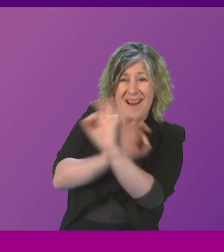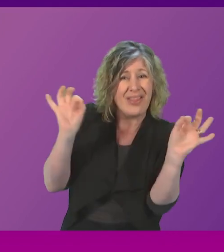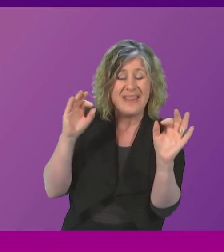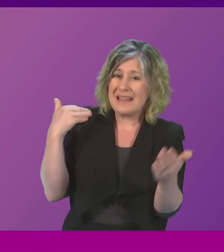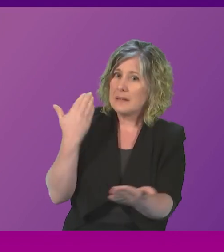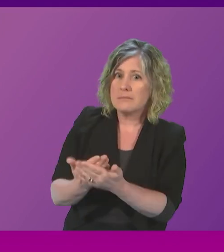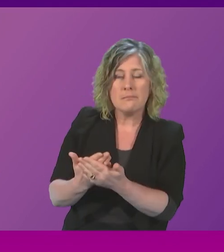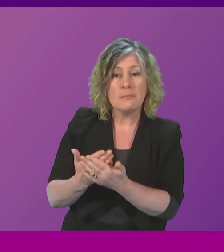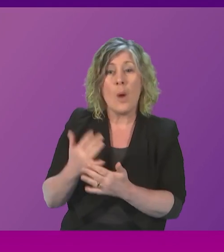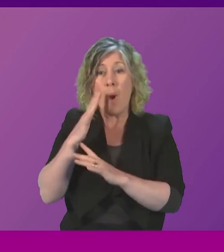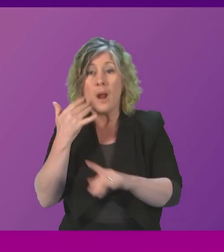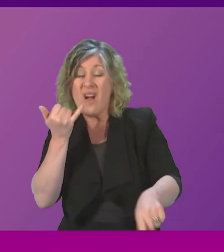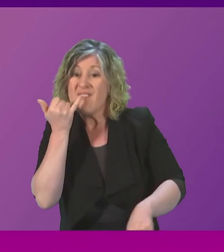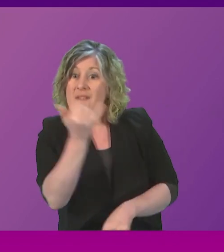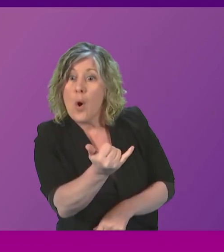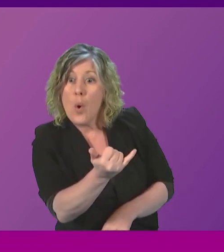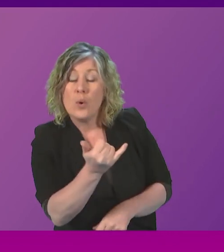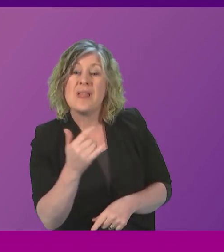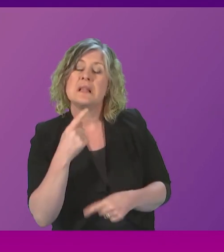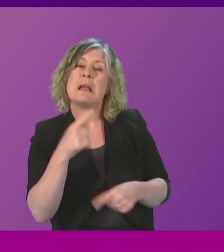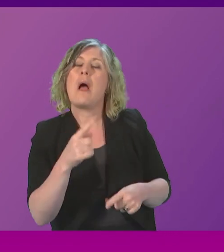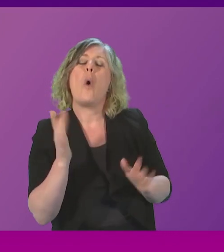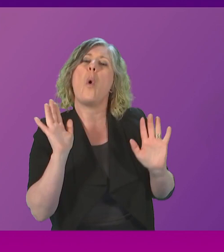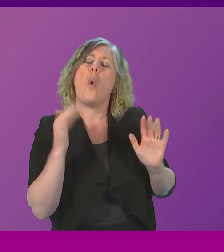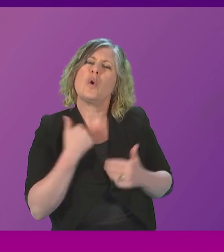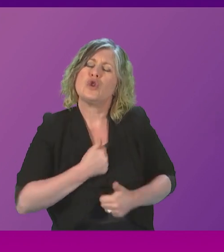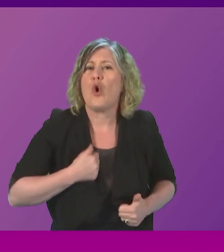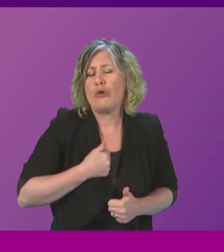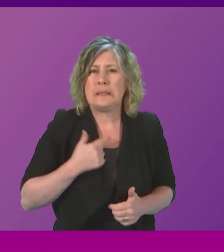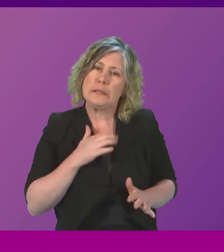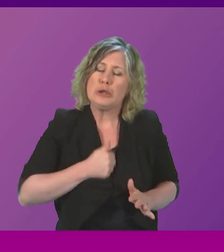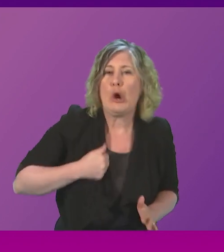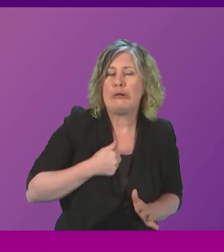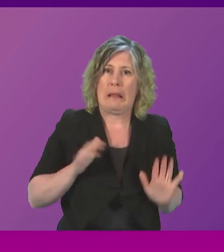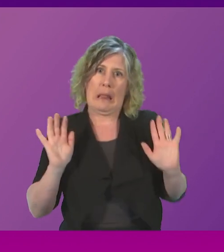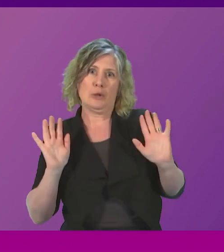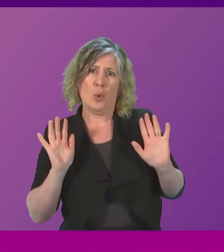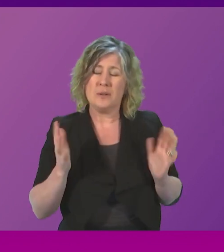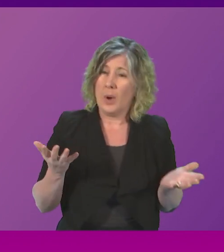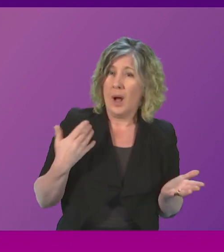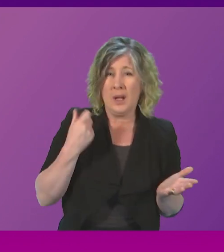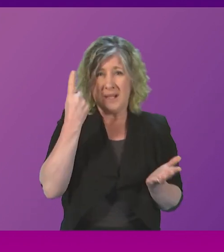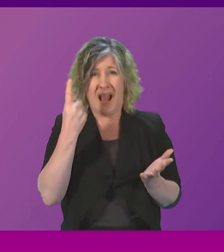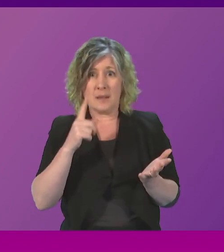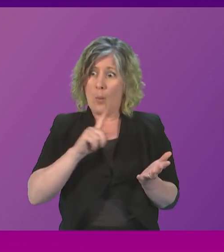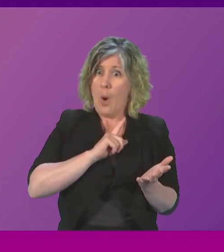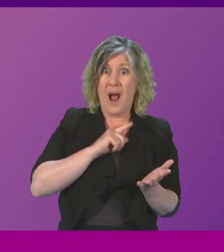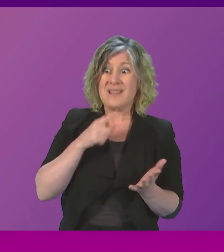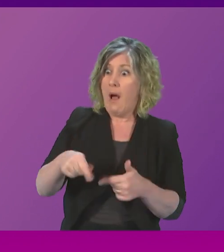All we get when we phone is that, ‘We’re sorry’. I cannot even begin to understand why Alan has gone from ready to start medication to